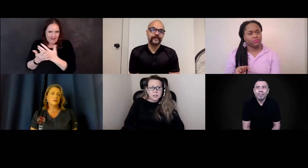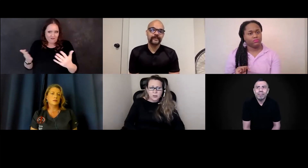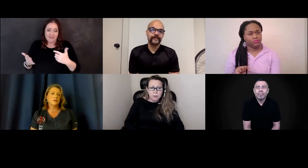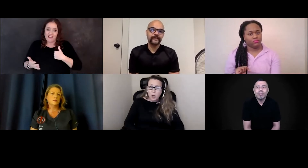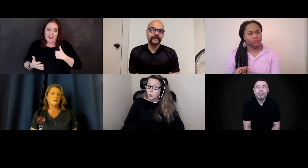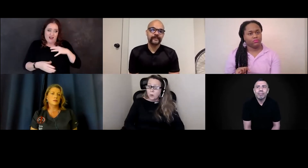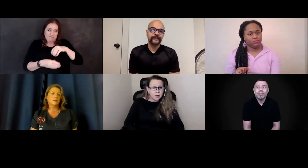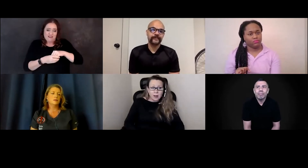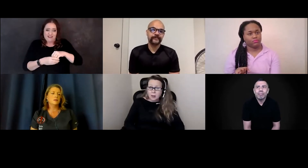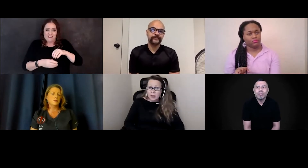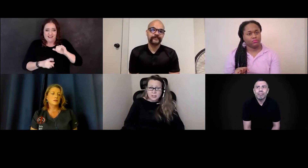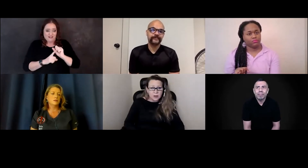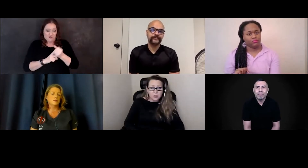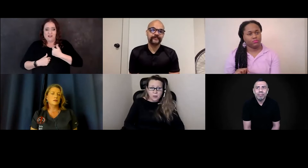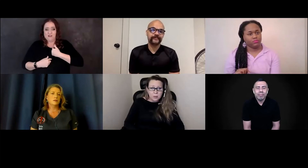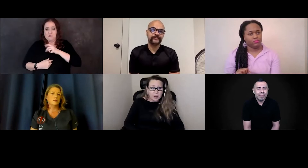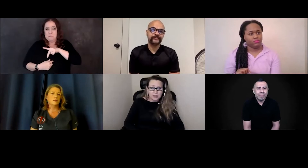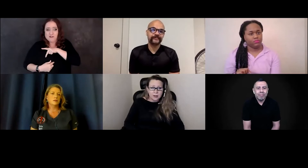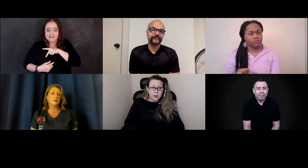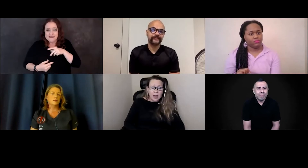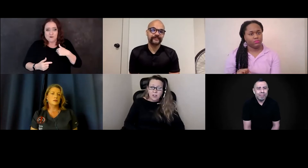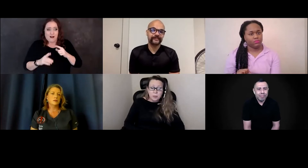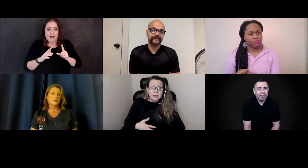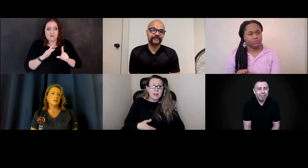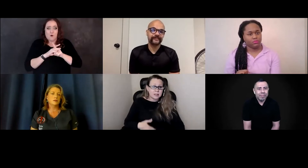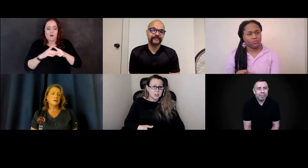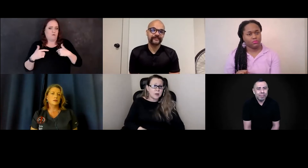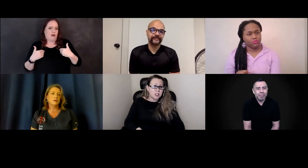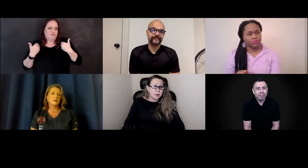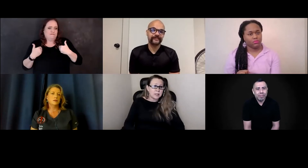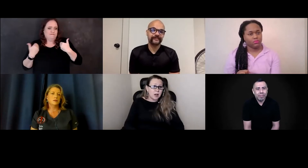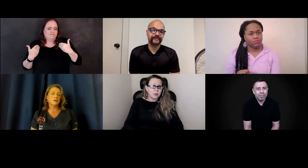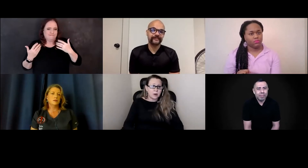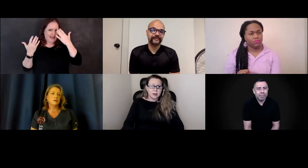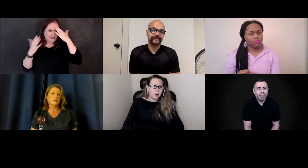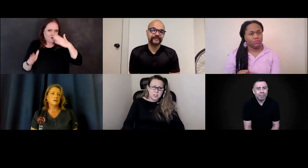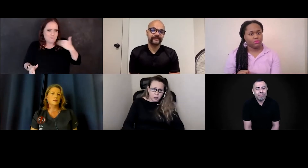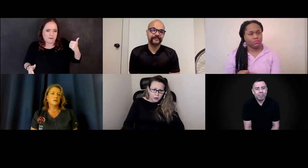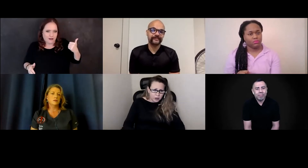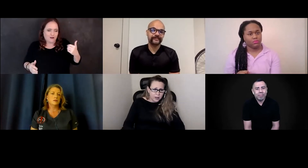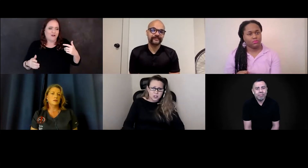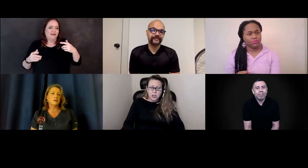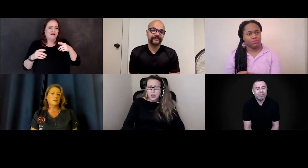We're not the best fit for everybody. I've been in that situation myself, when I was younger. I showed up. I didn't know much better.